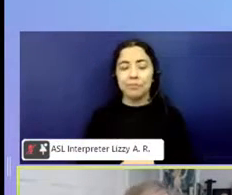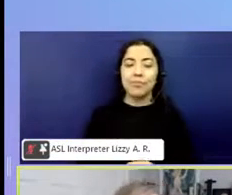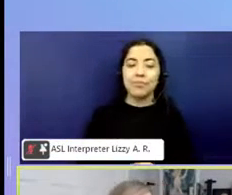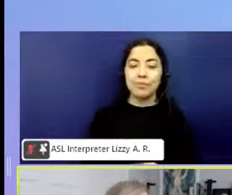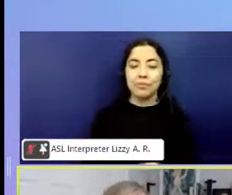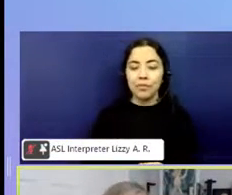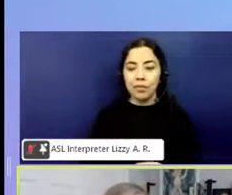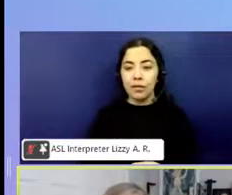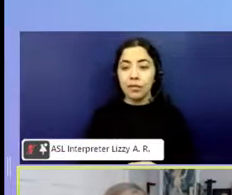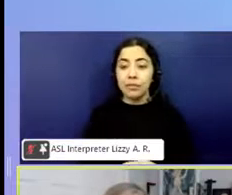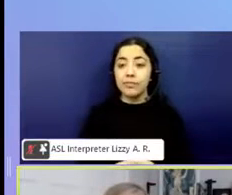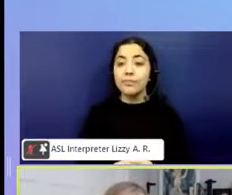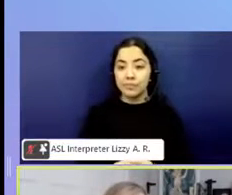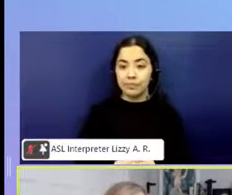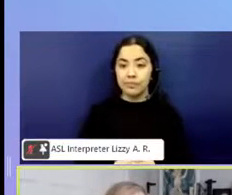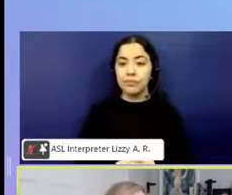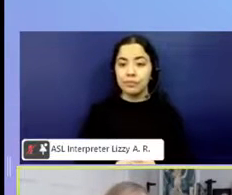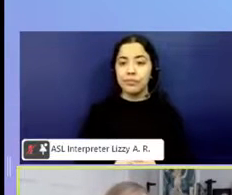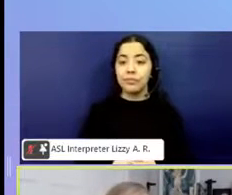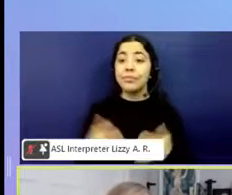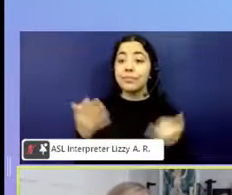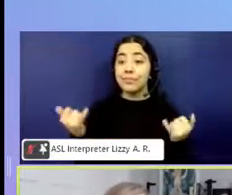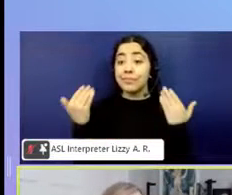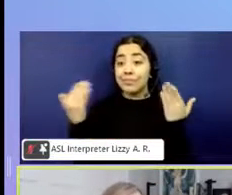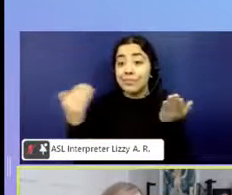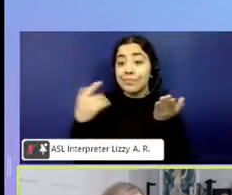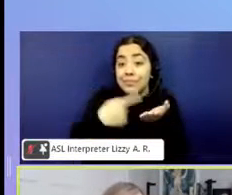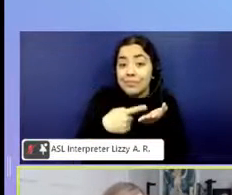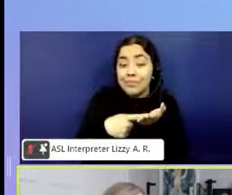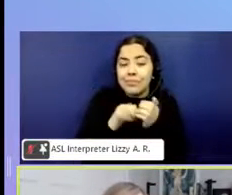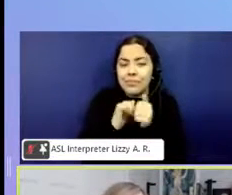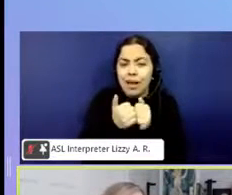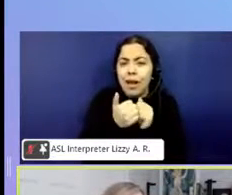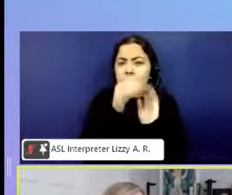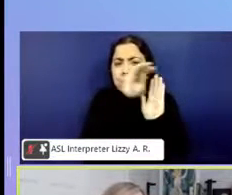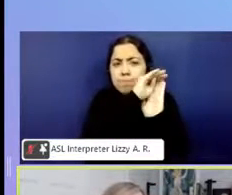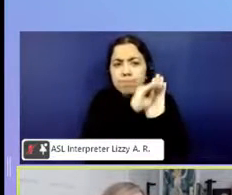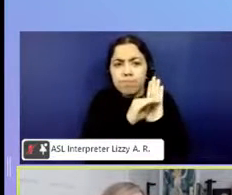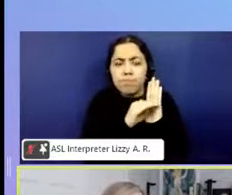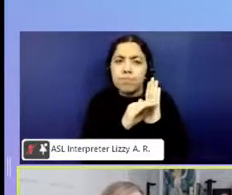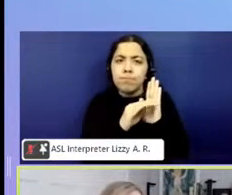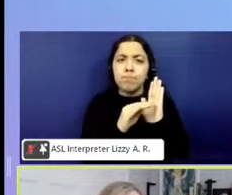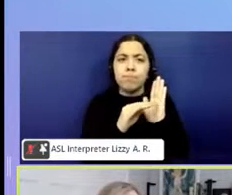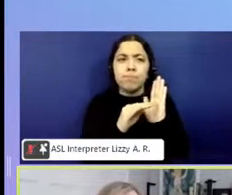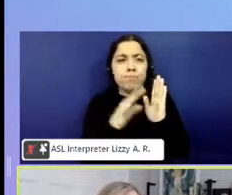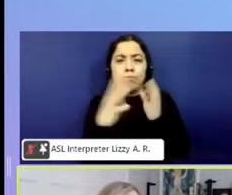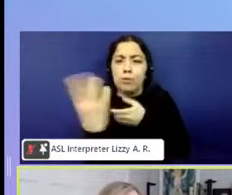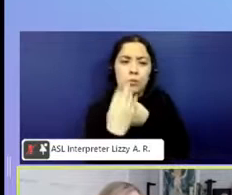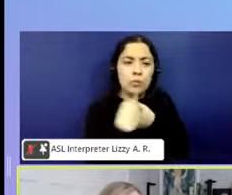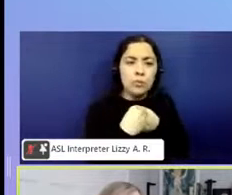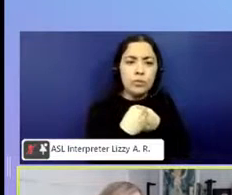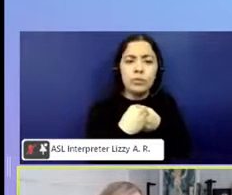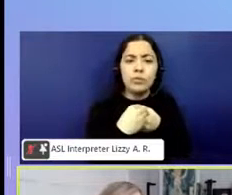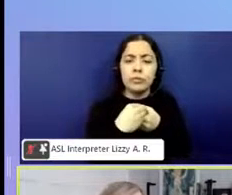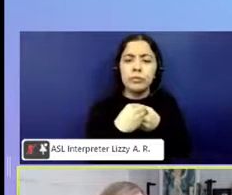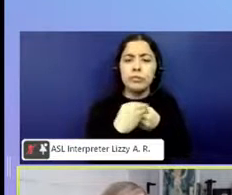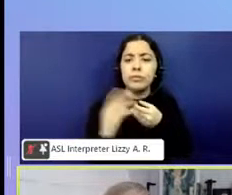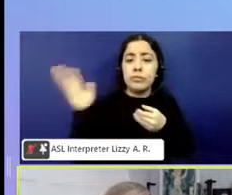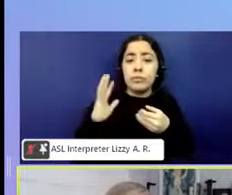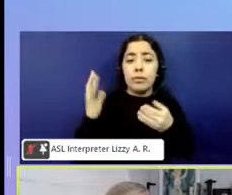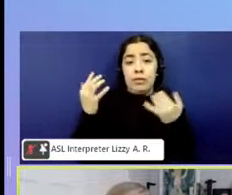with that let's talk about how these guidelines build on the existing inclusive design toolkit